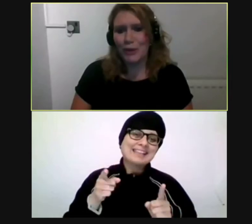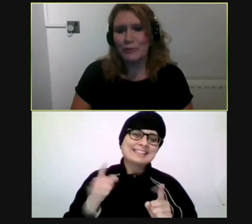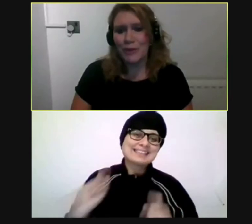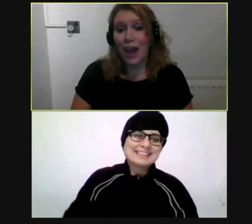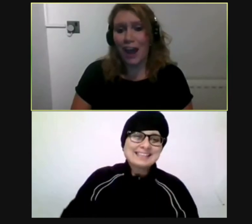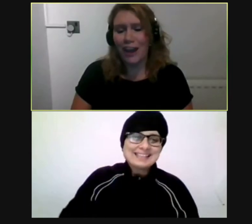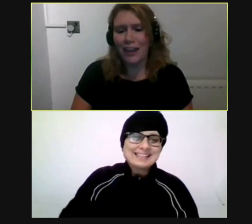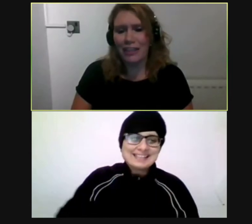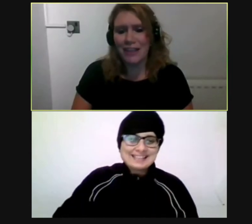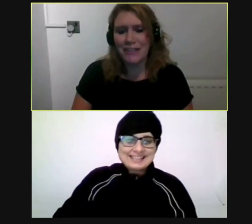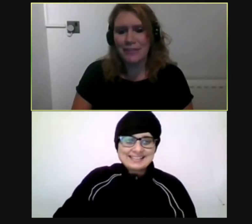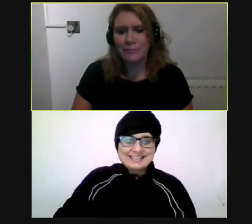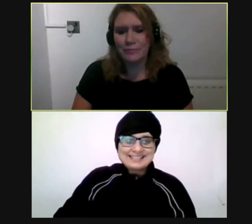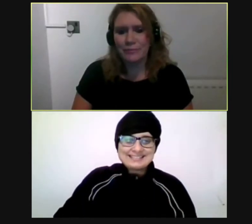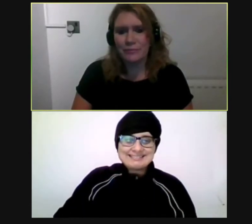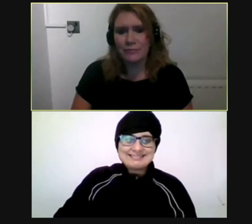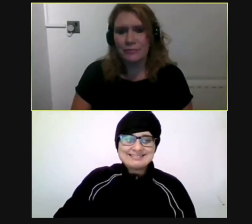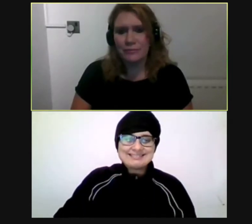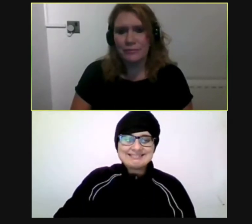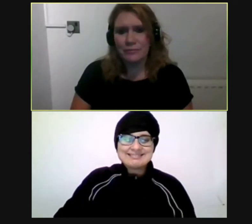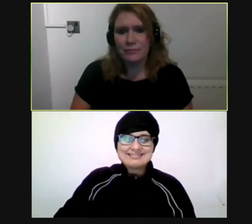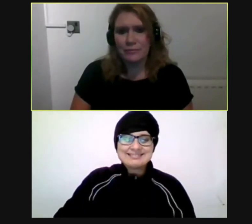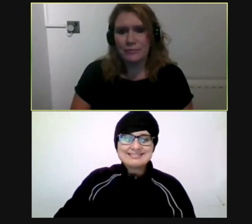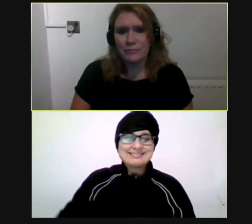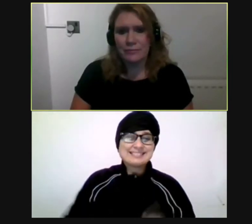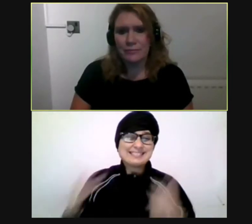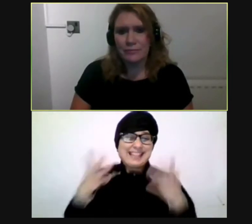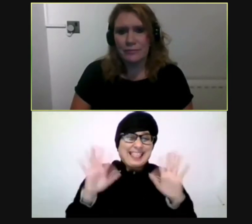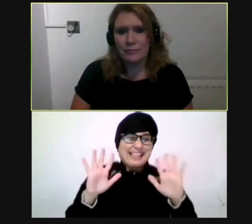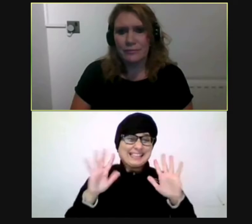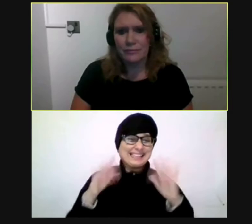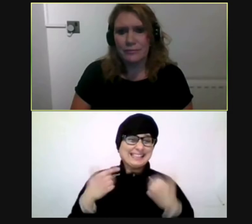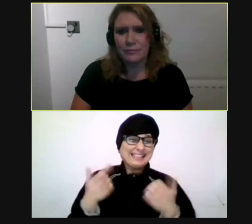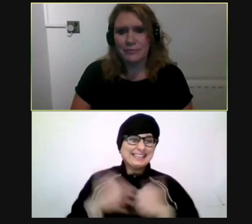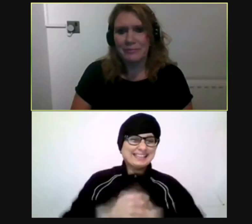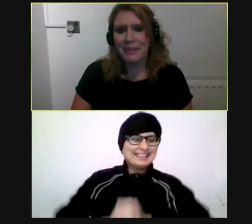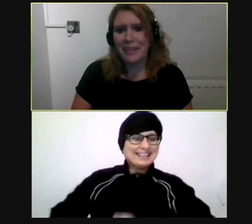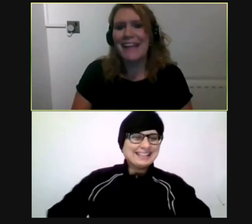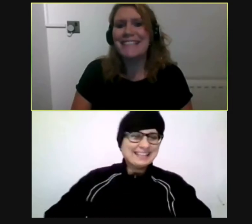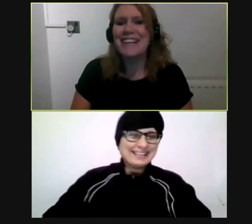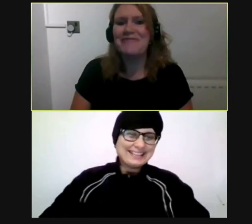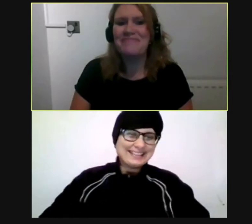I like that. That's it! .